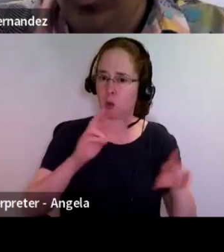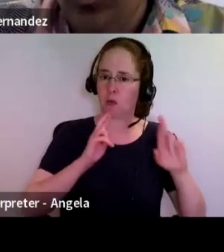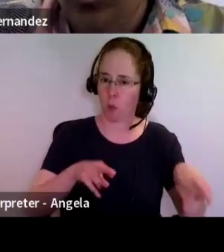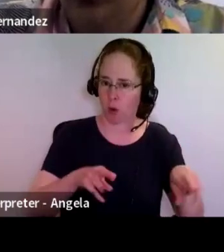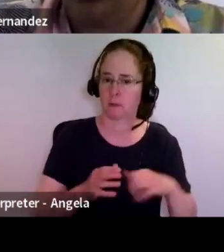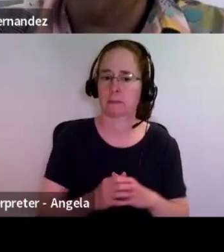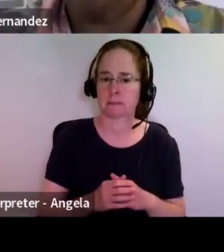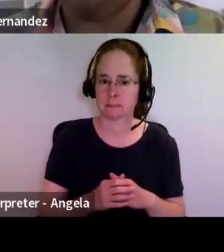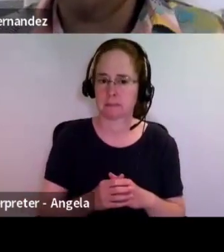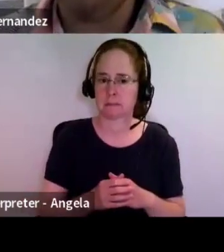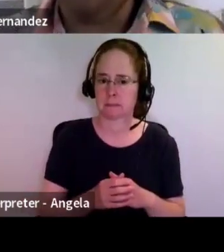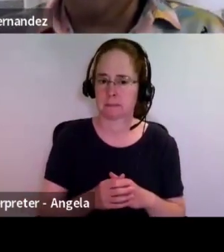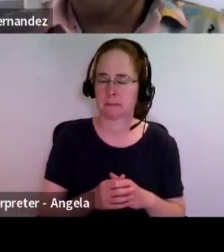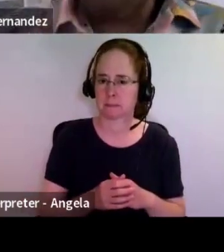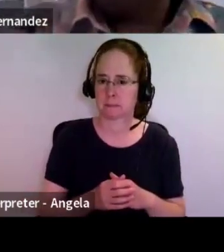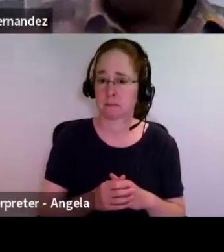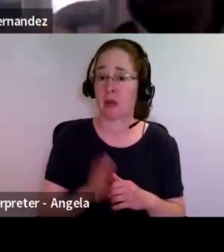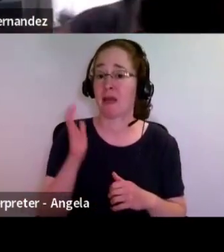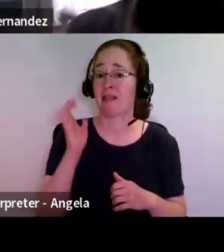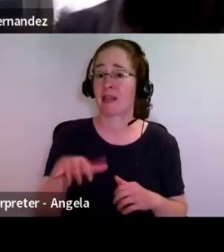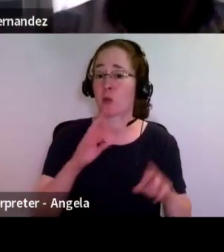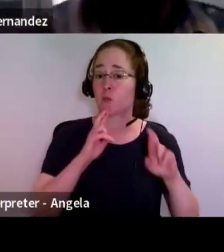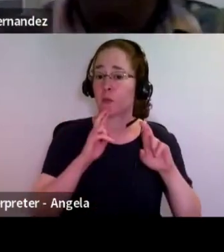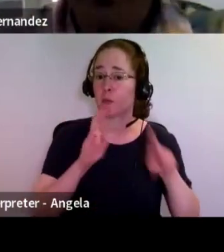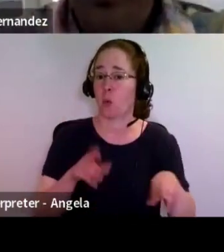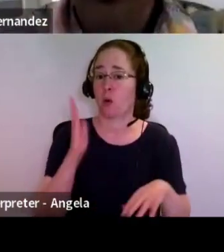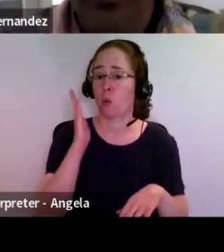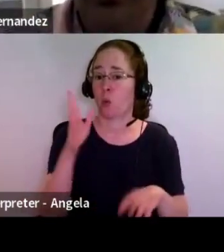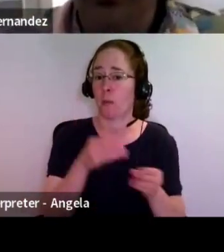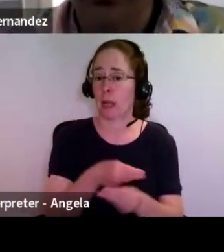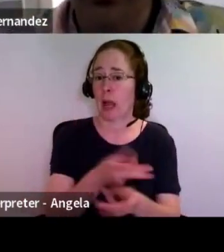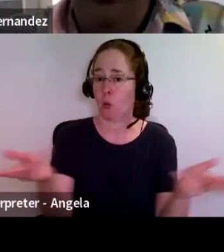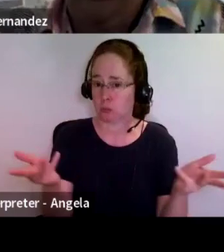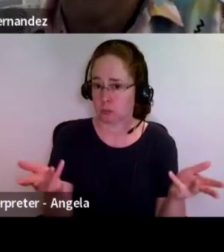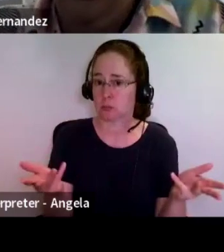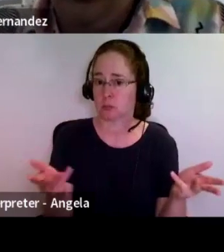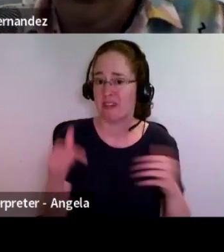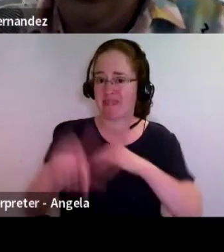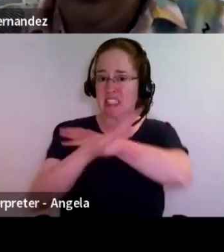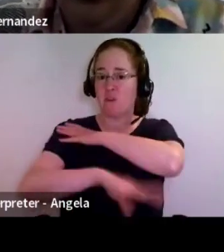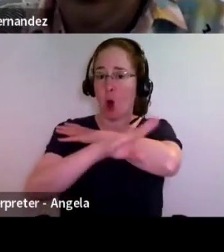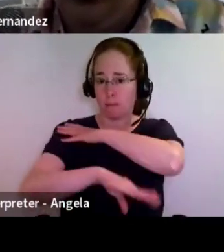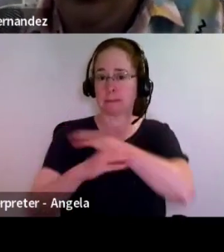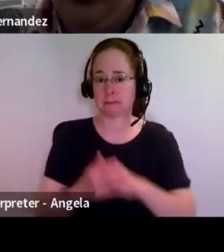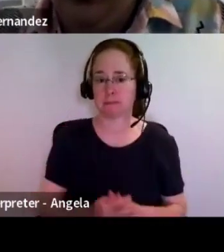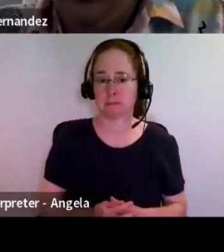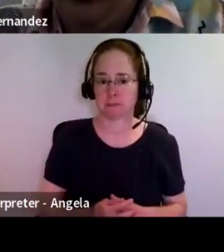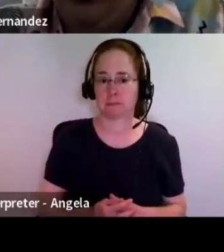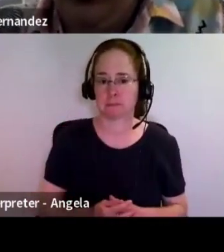will be out in the fall, and